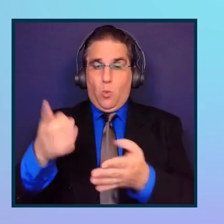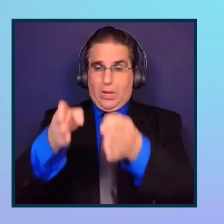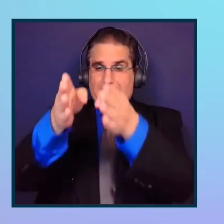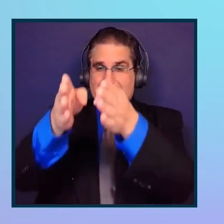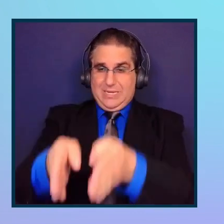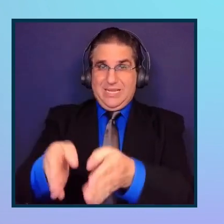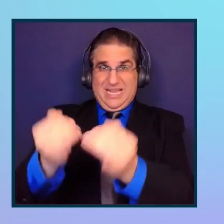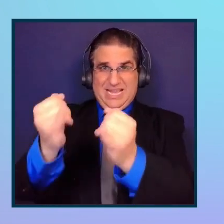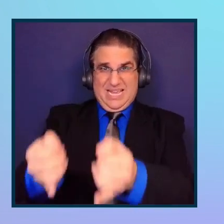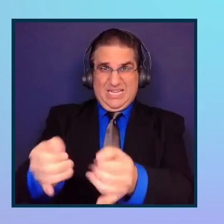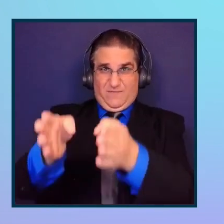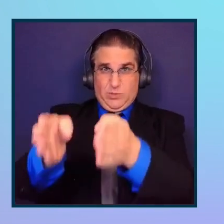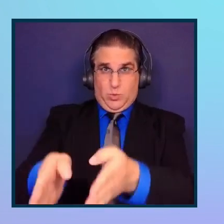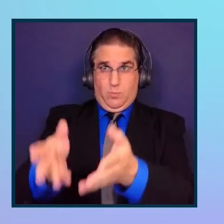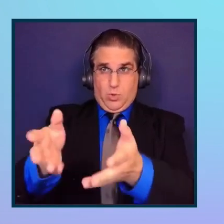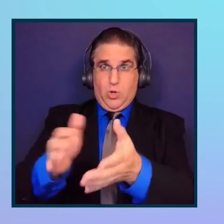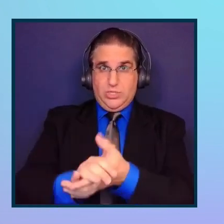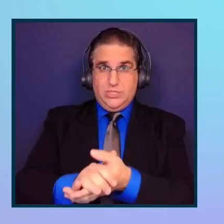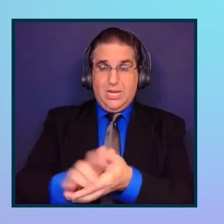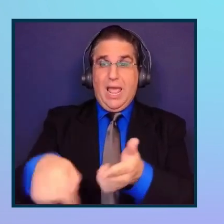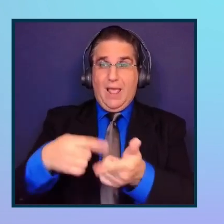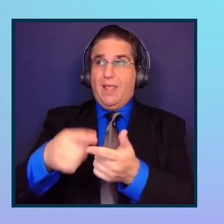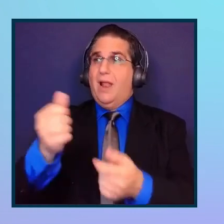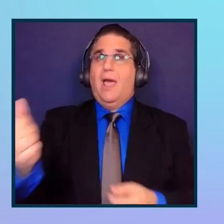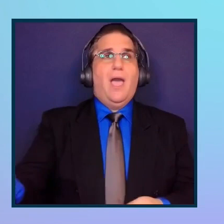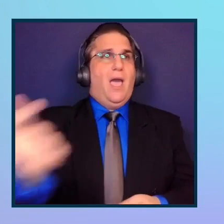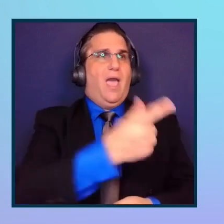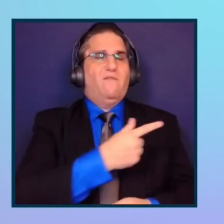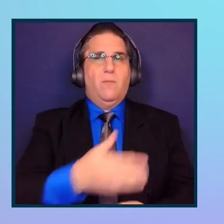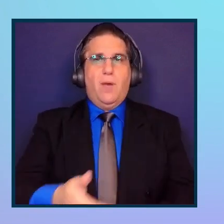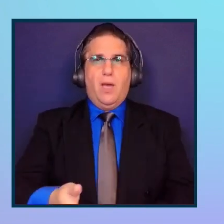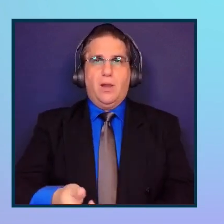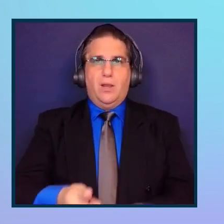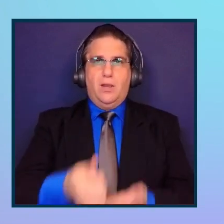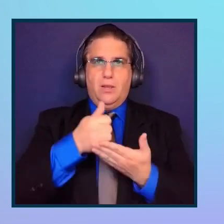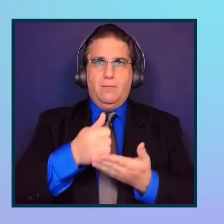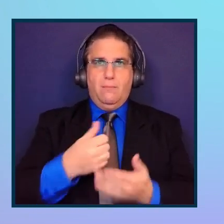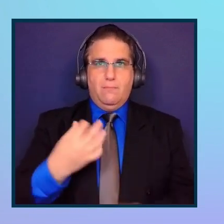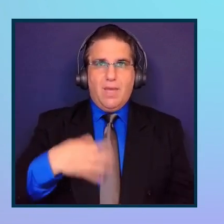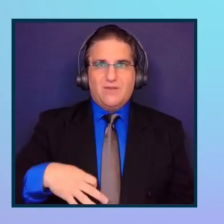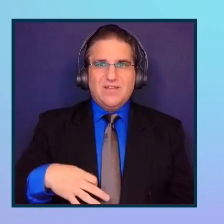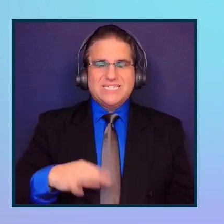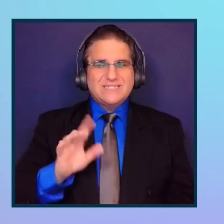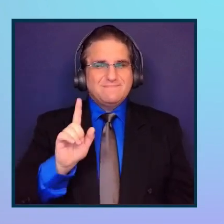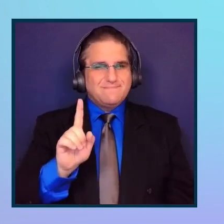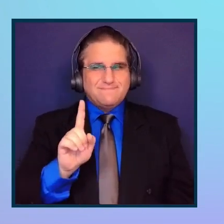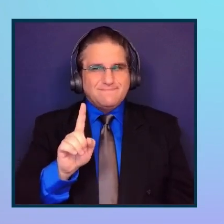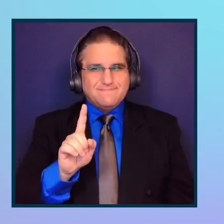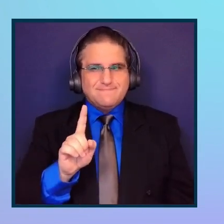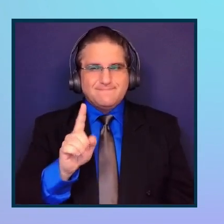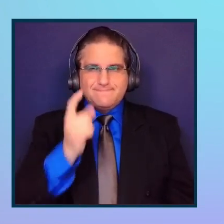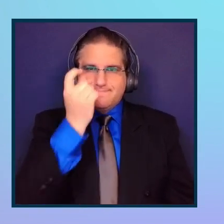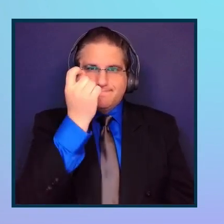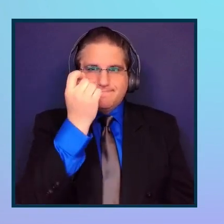and then everyone benefits, right, you're actually doing something there, which is you're saying that the person that you're designing for,